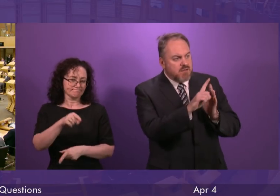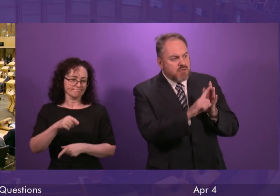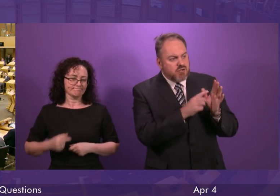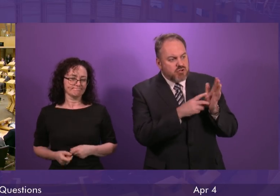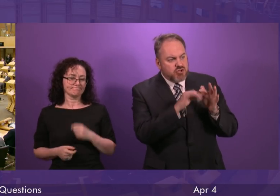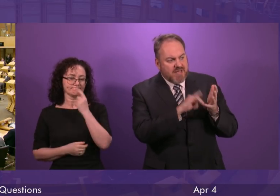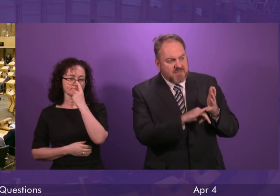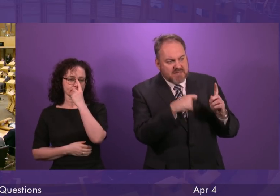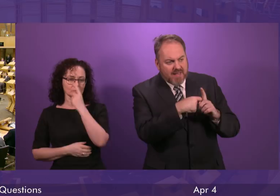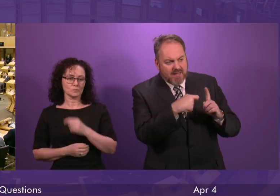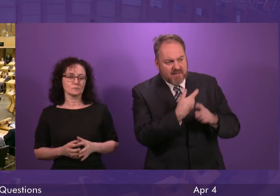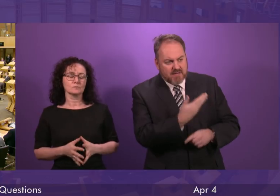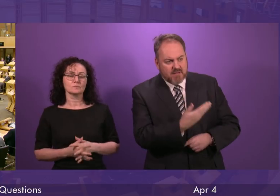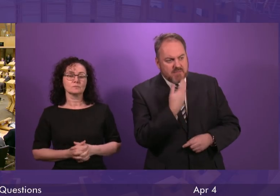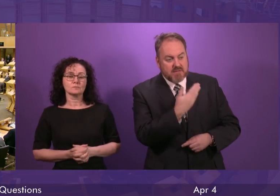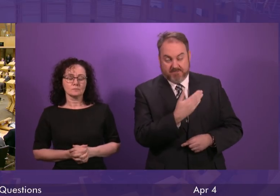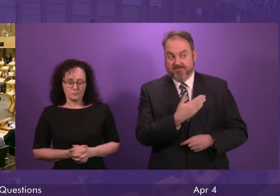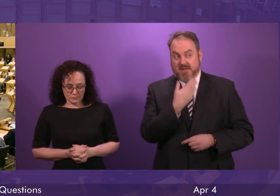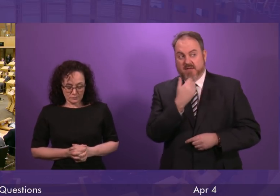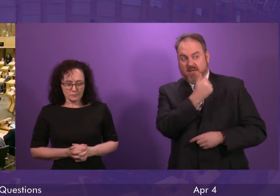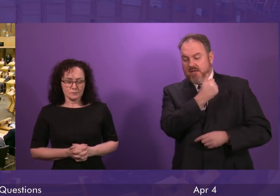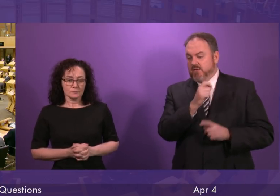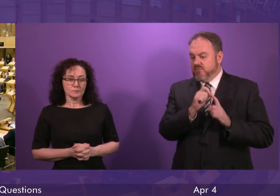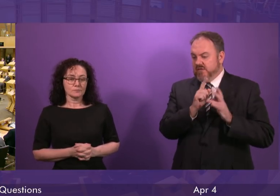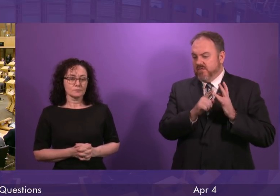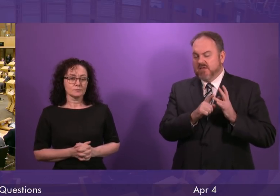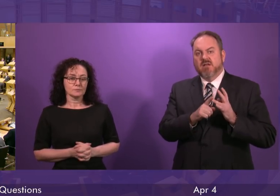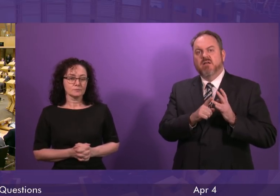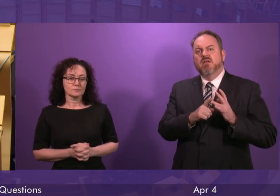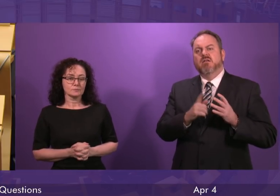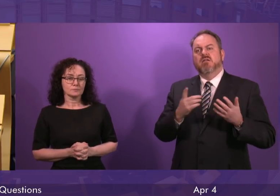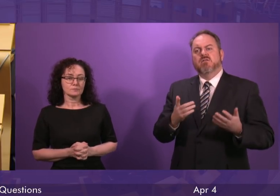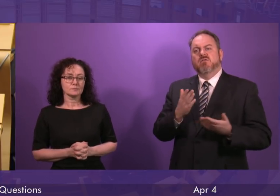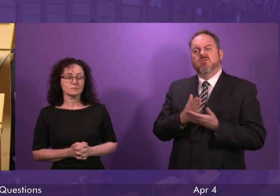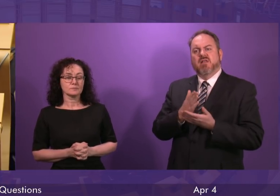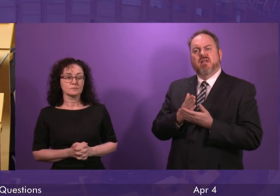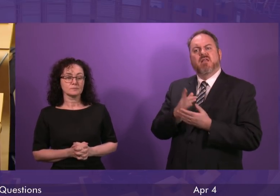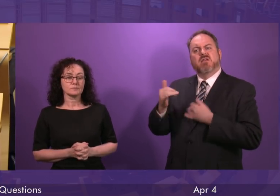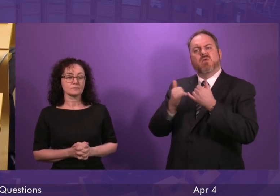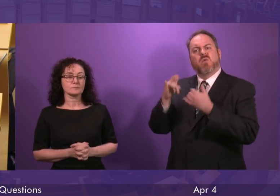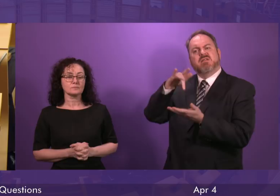James Kelly (Glasgow) (Lab): Workers at the Centrica call centre in Glasgow